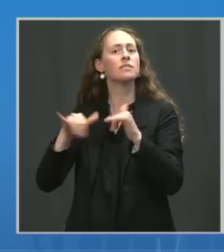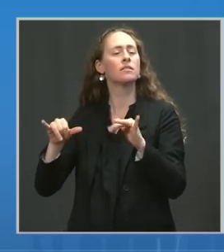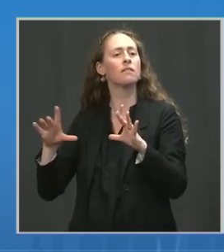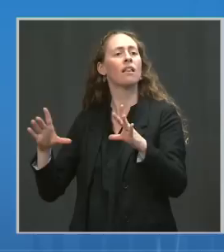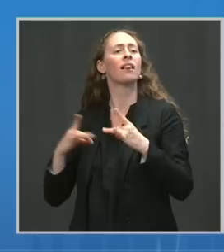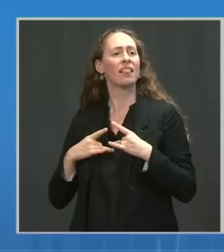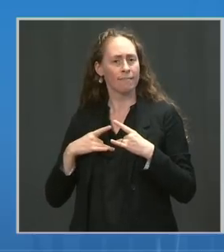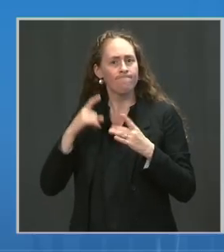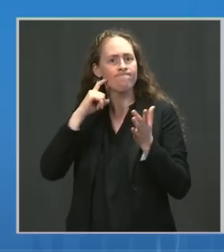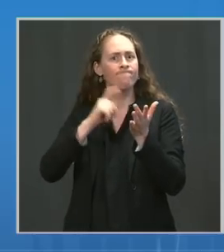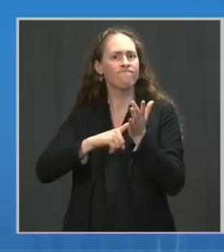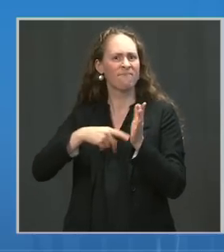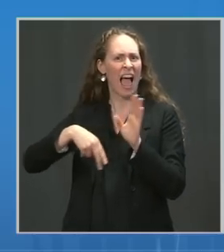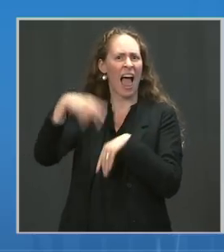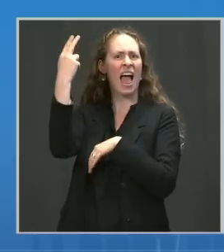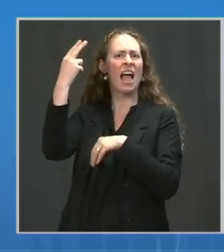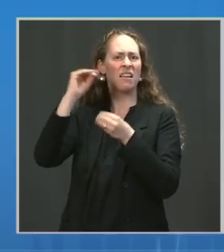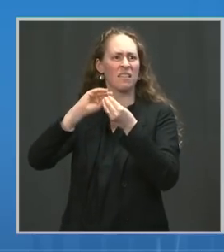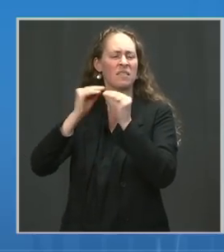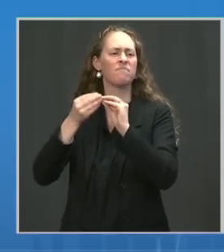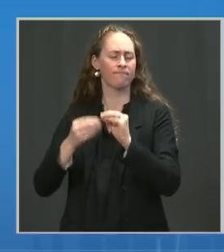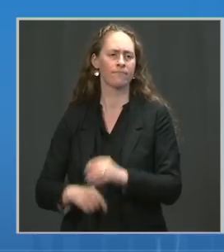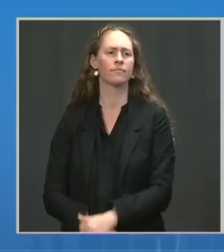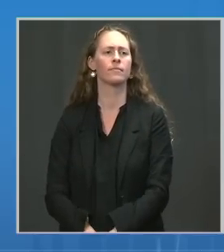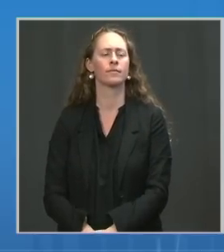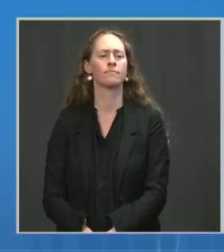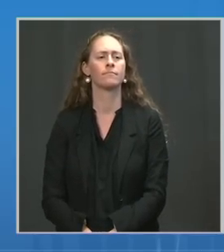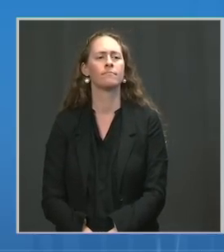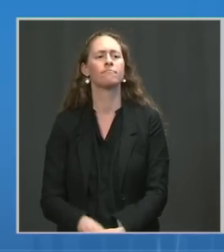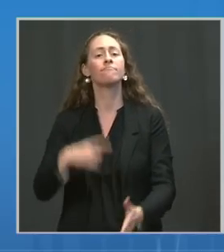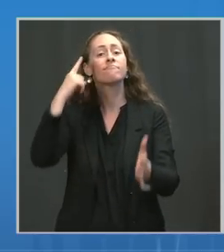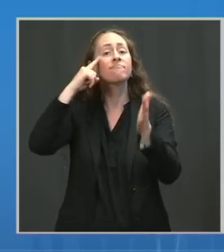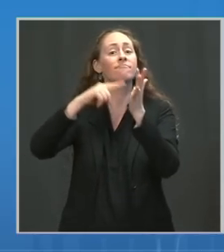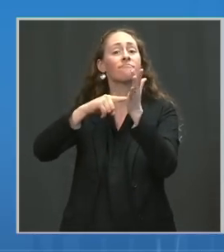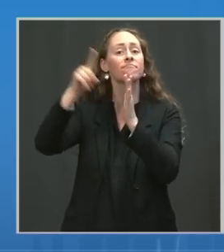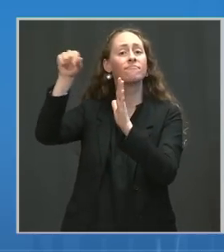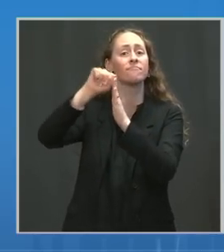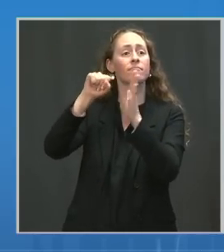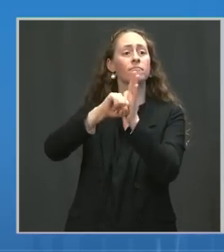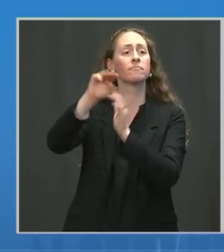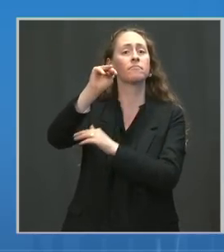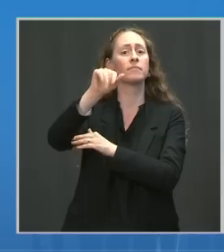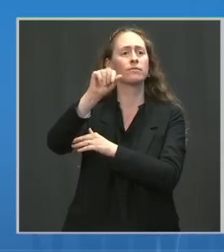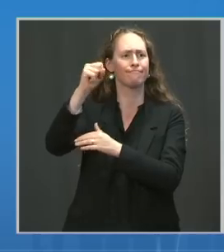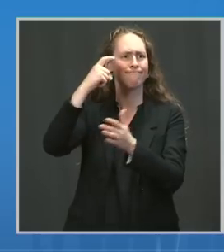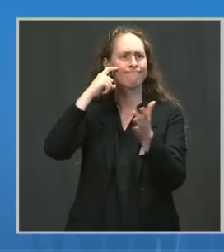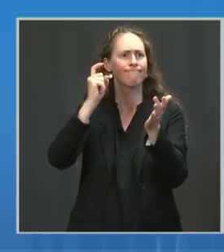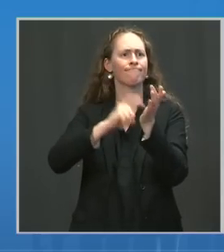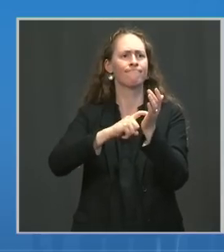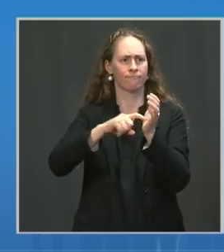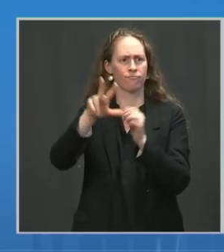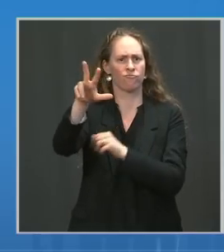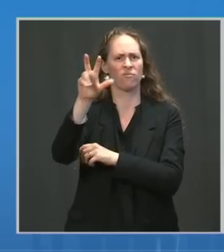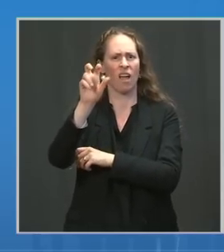on an outbreak in Barnstable County, Massachusetts, where there were 346 confirmed cases of COVID-19